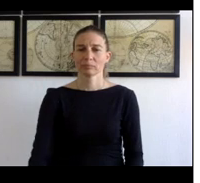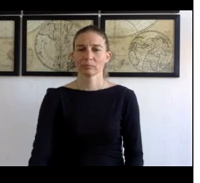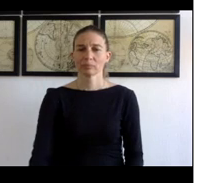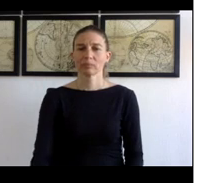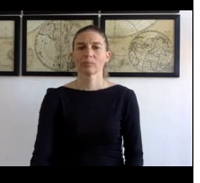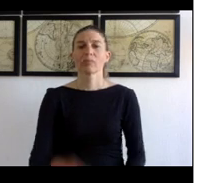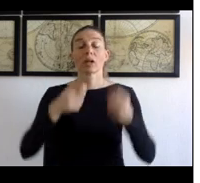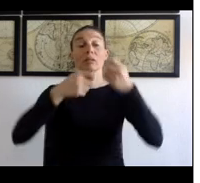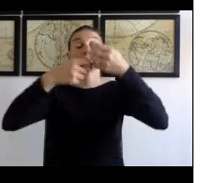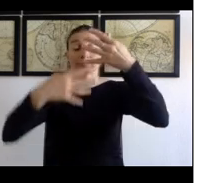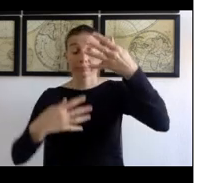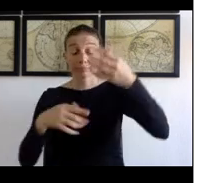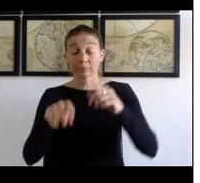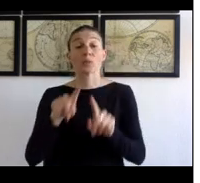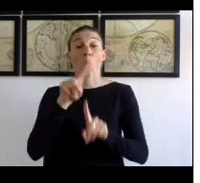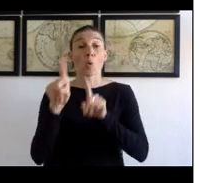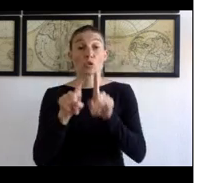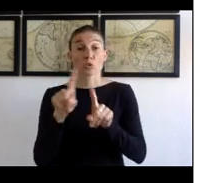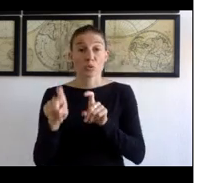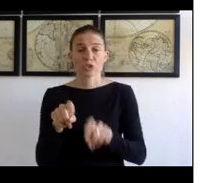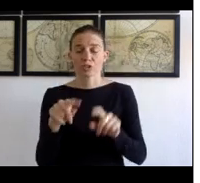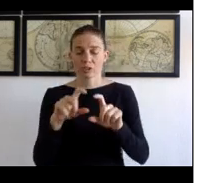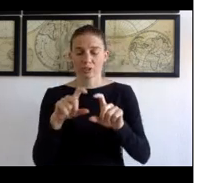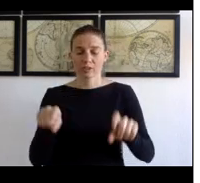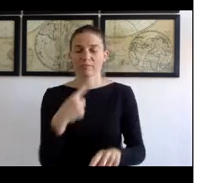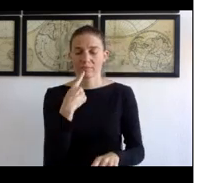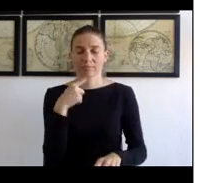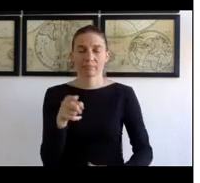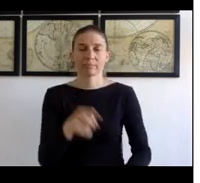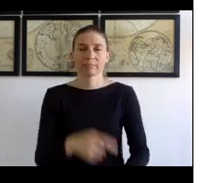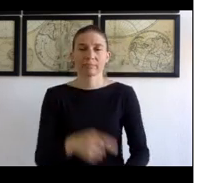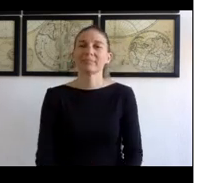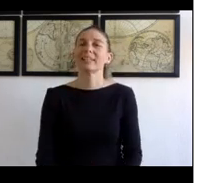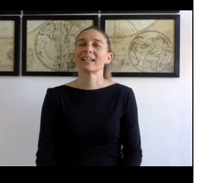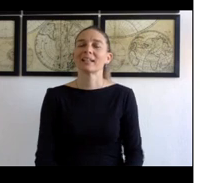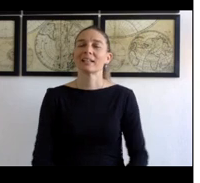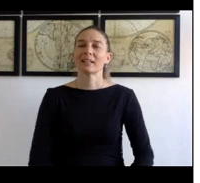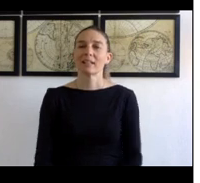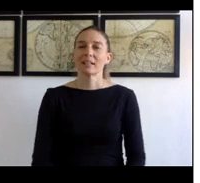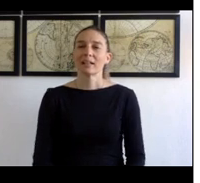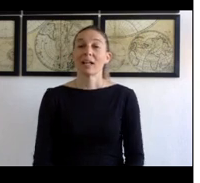that some of the reasons for exclusion and lack of access to education